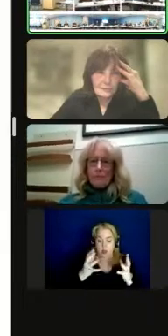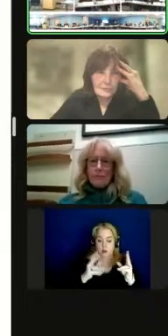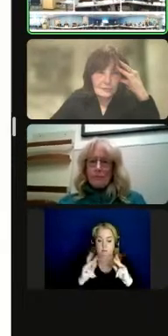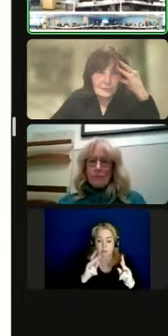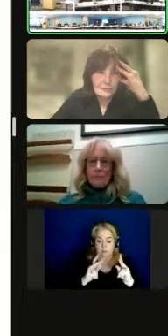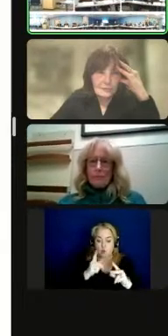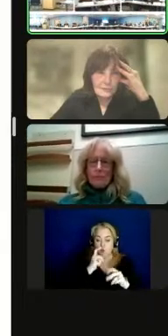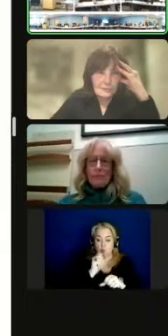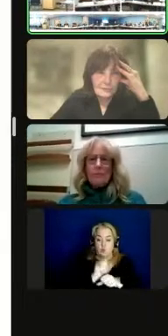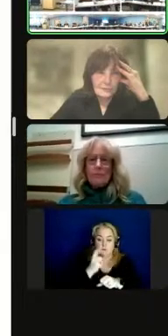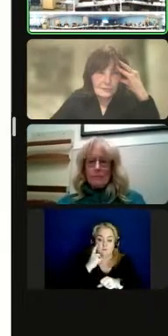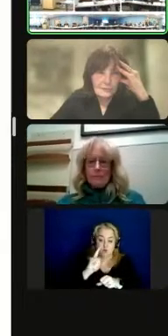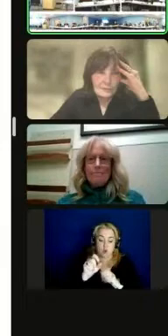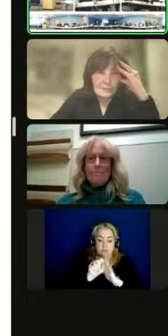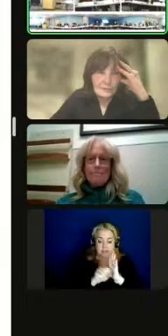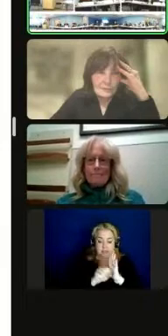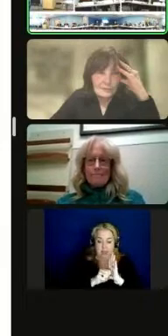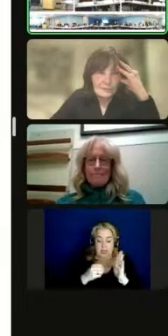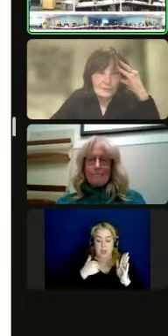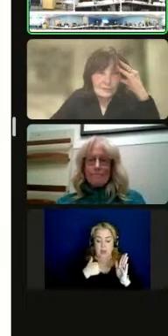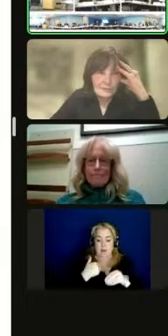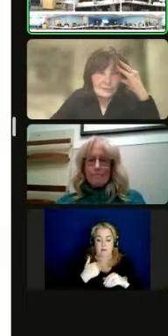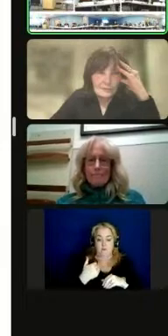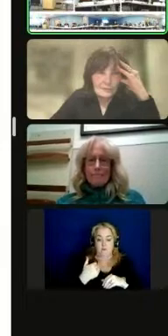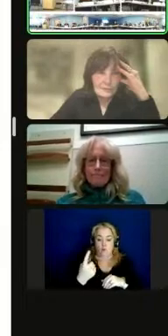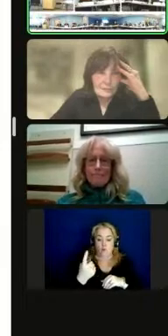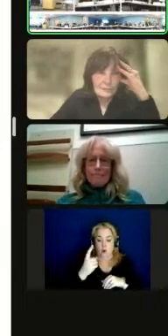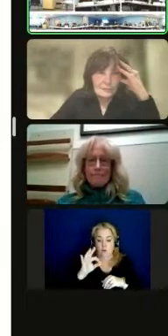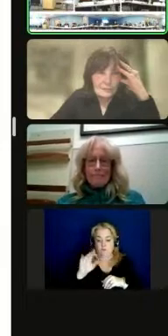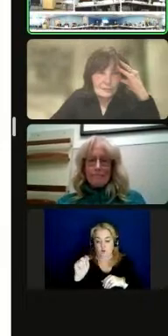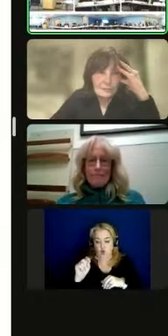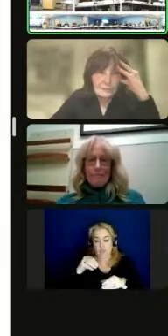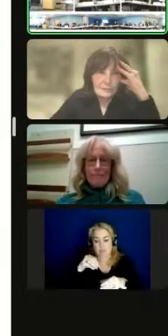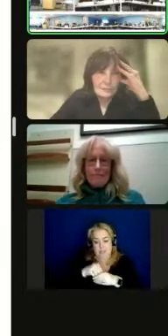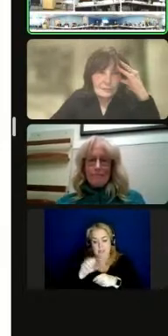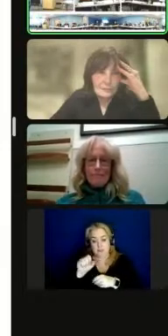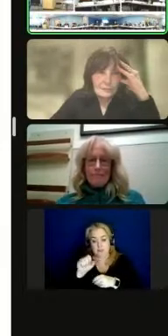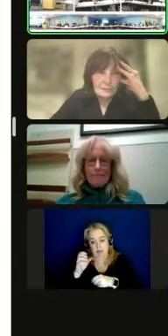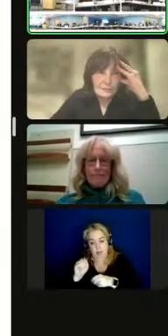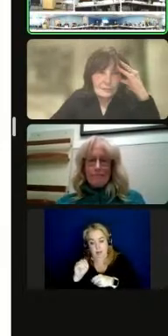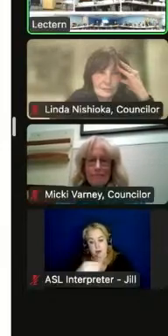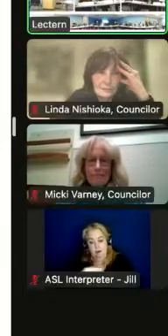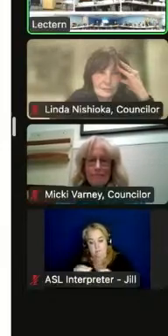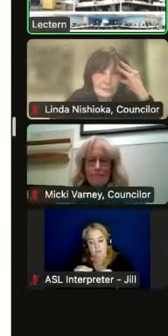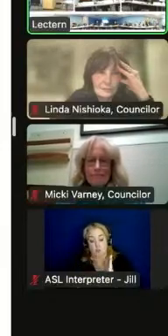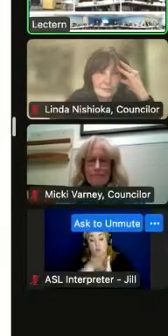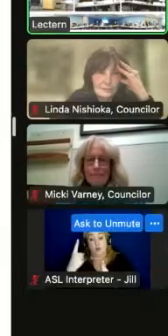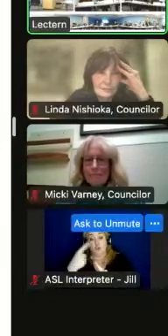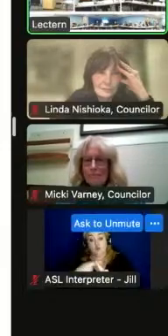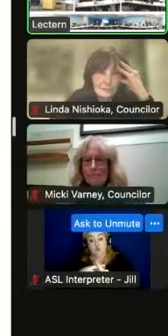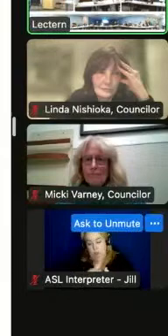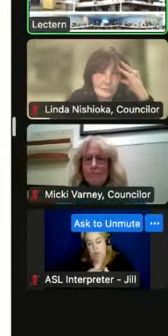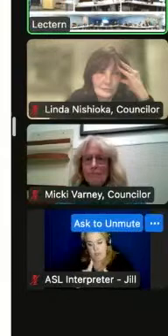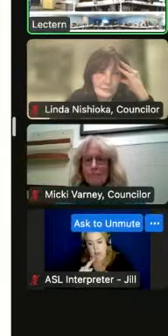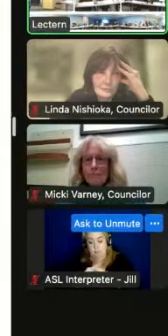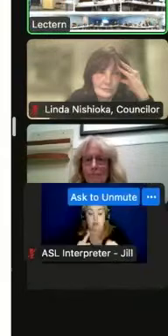I JUST WANT TO REITERATE I